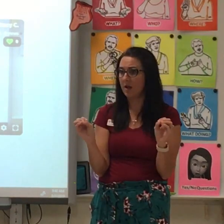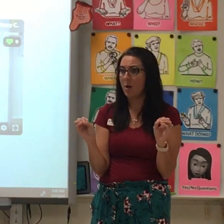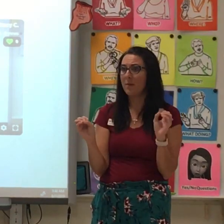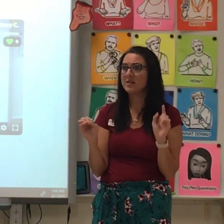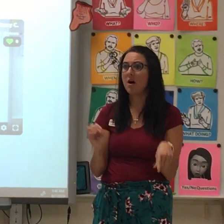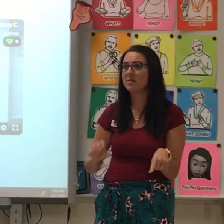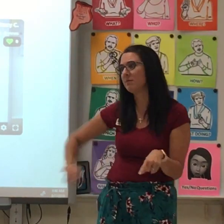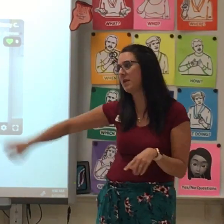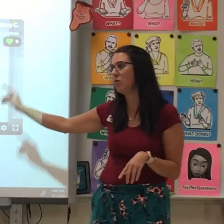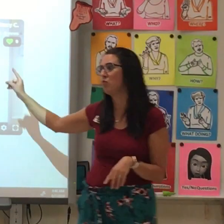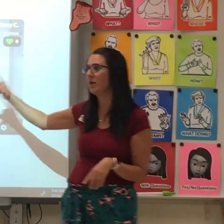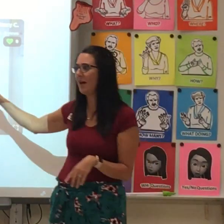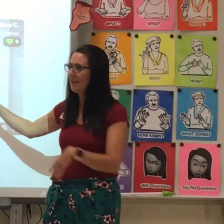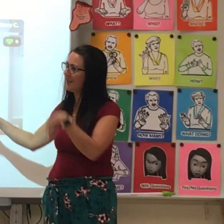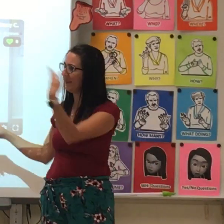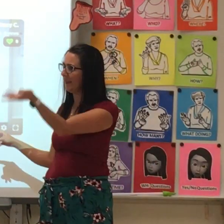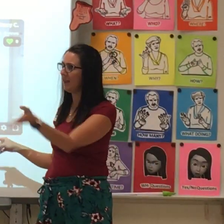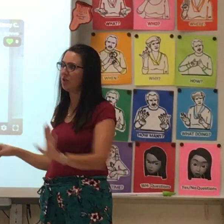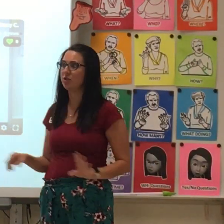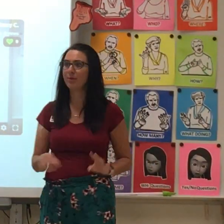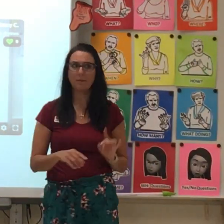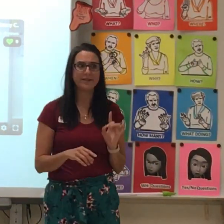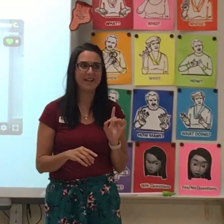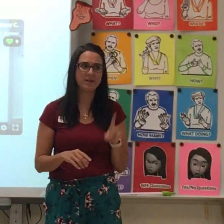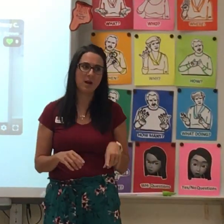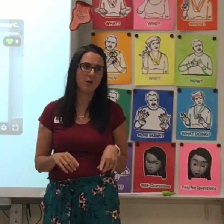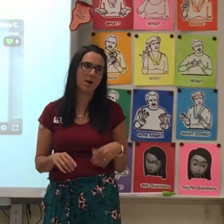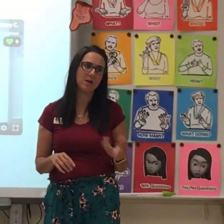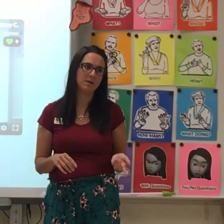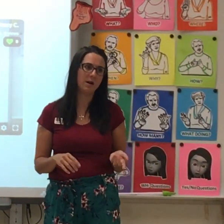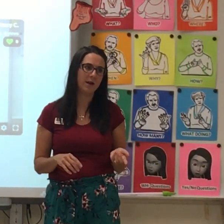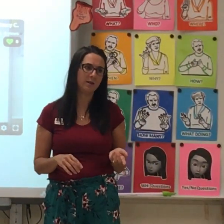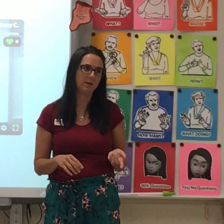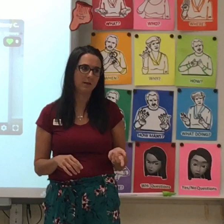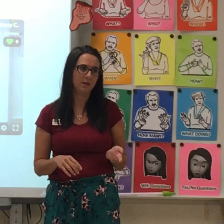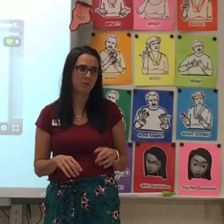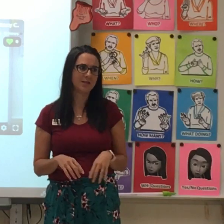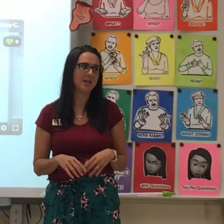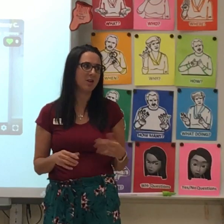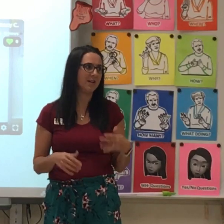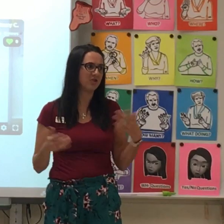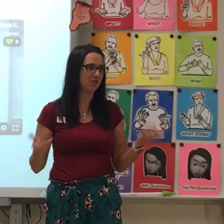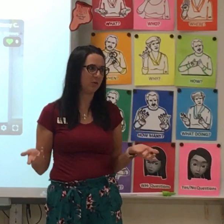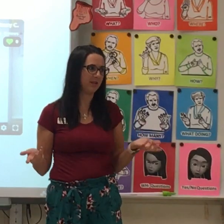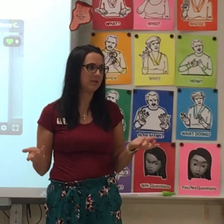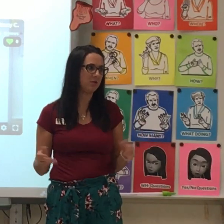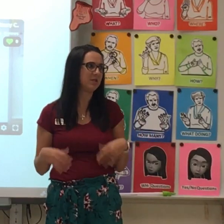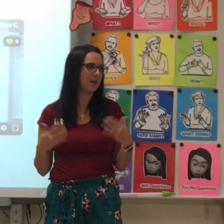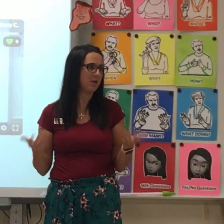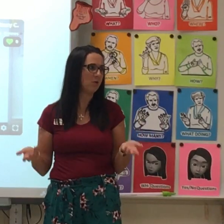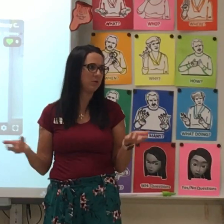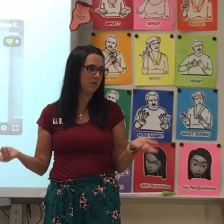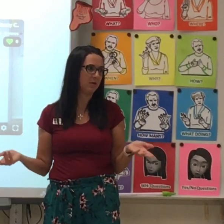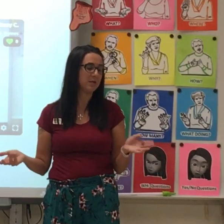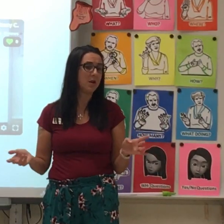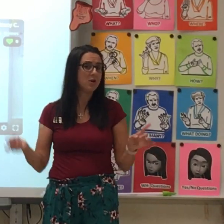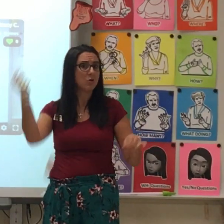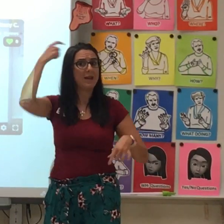It means none, but also you realized that in English we would usually say NO and not NONE. You wouldn't say NONE students... you'd say no students. I also